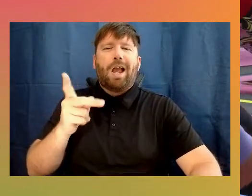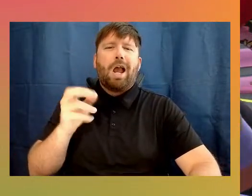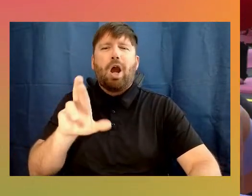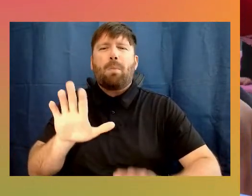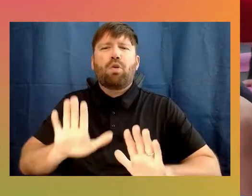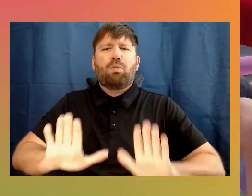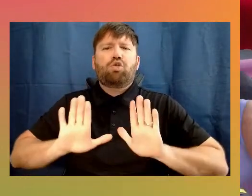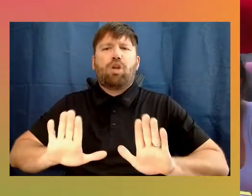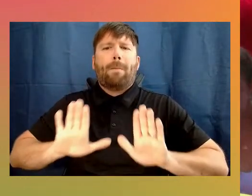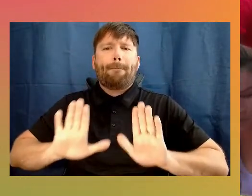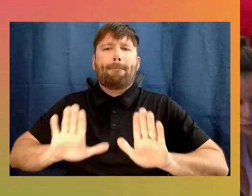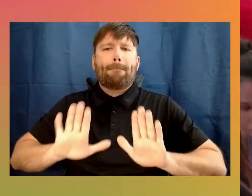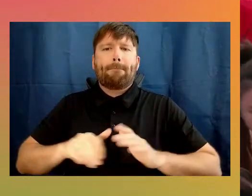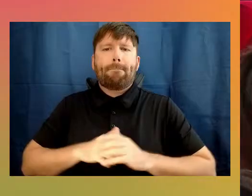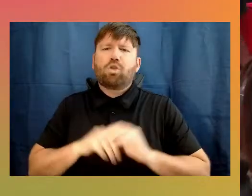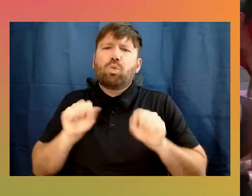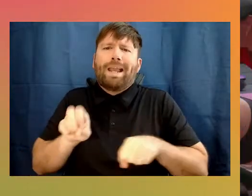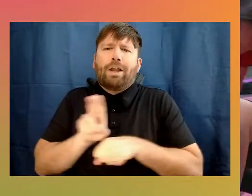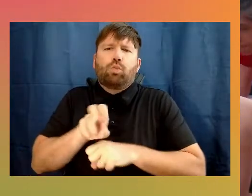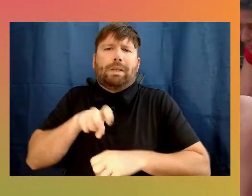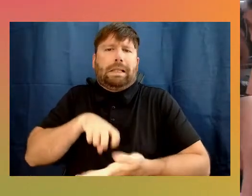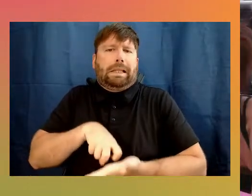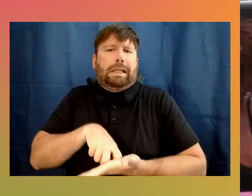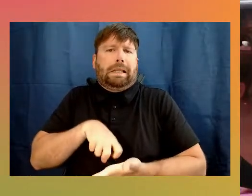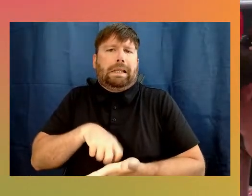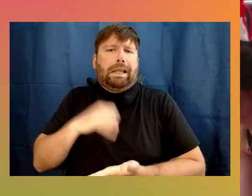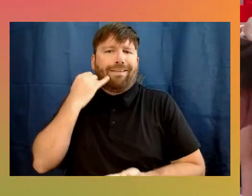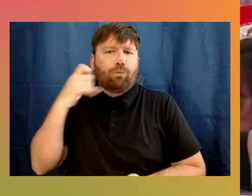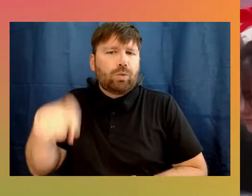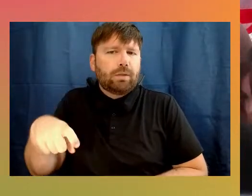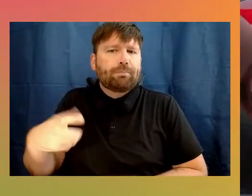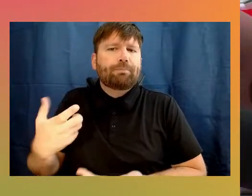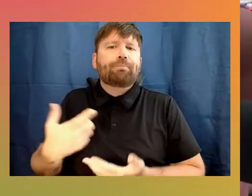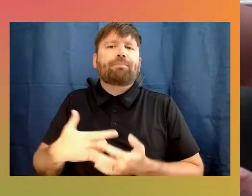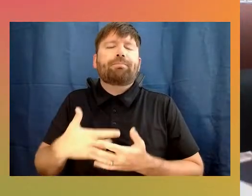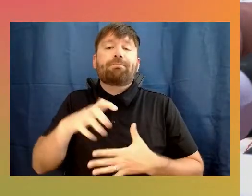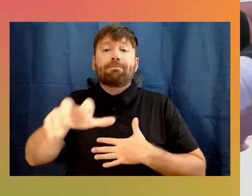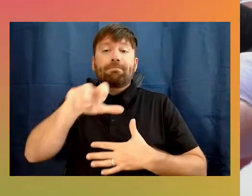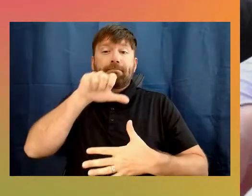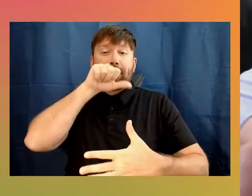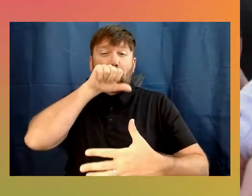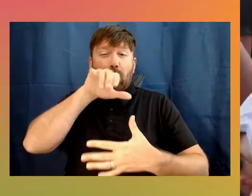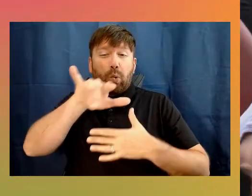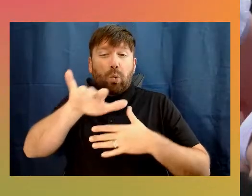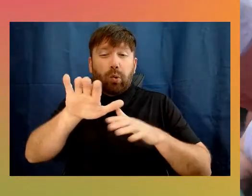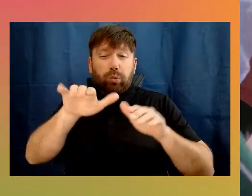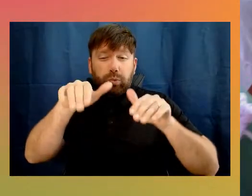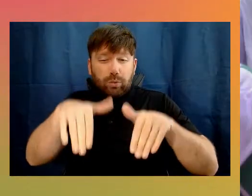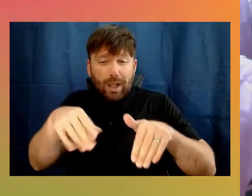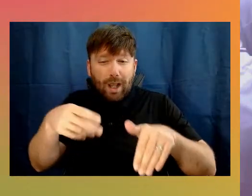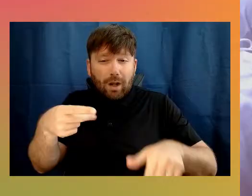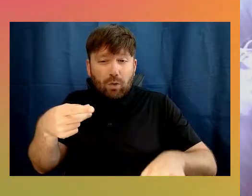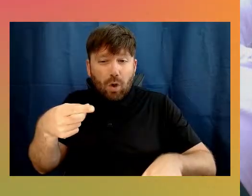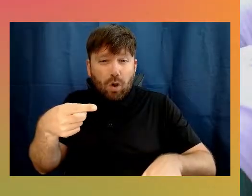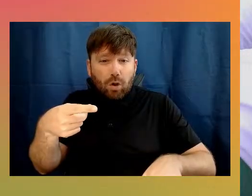PLANK. YOU CAN ALWAYS COME DOWN TO THE KNEES HERE IF YOU NEED TO. TAKE ANOTHER BREATH IN.